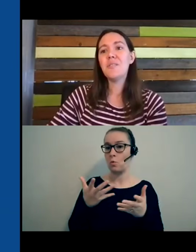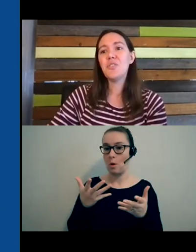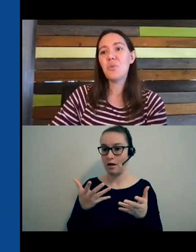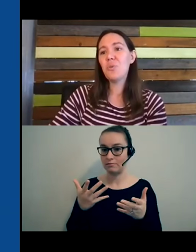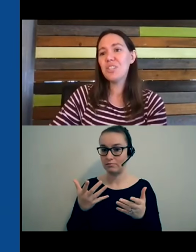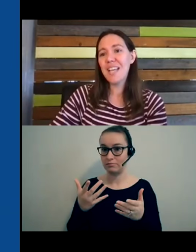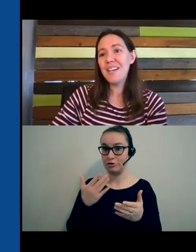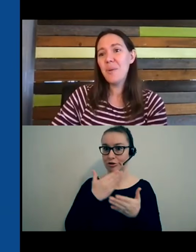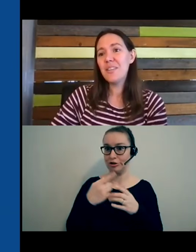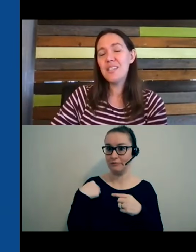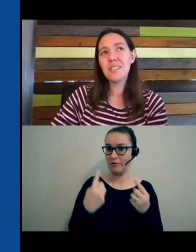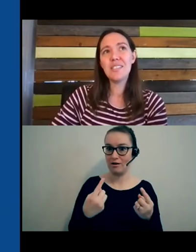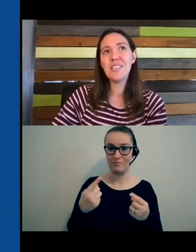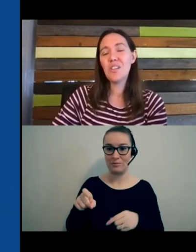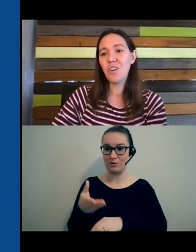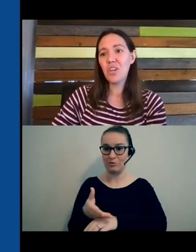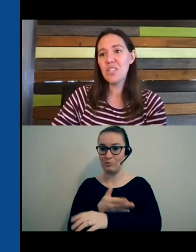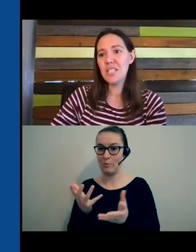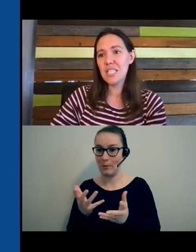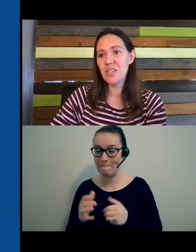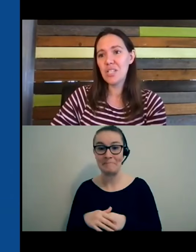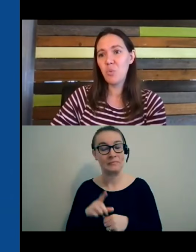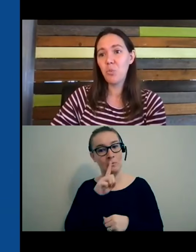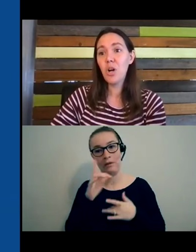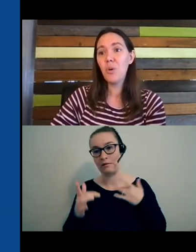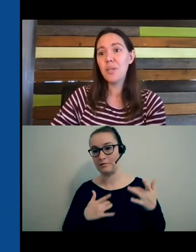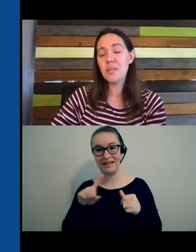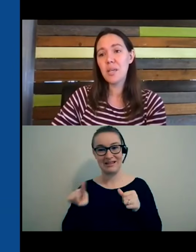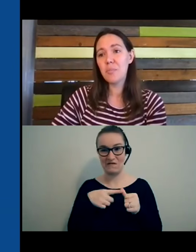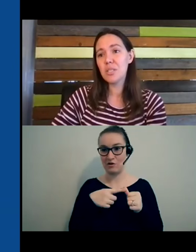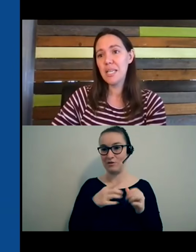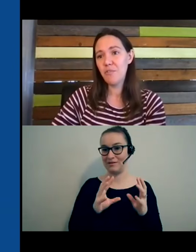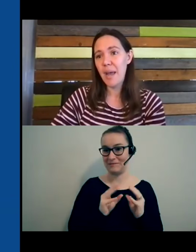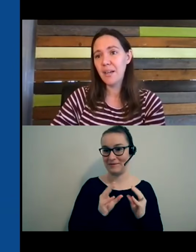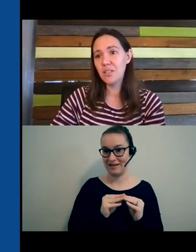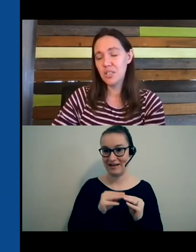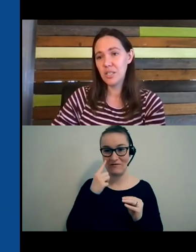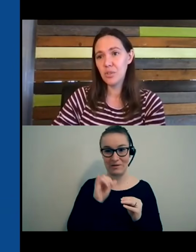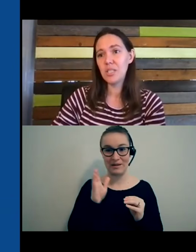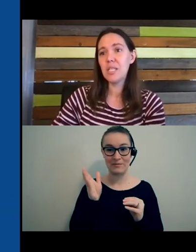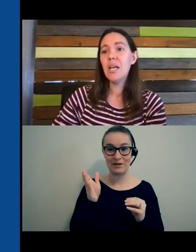So we're excited about this because this is a first in a series where we're hoping to be able to give back to the community